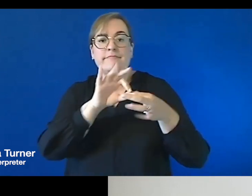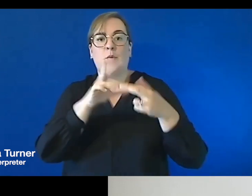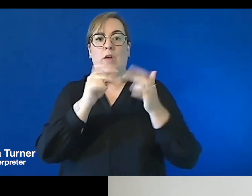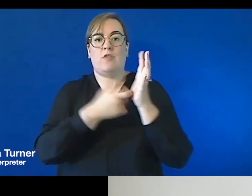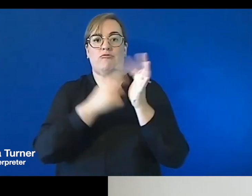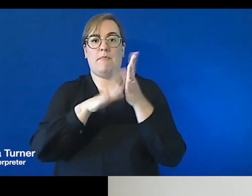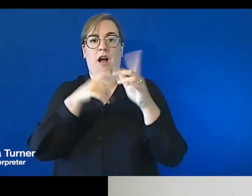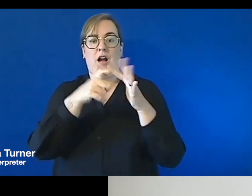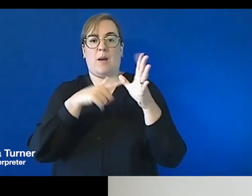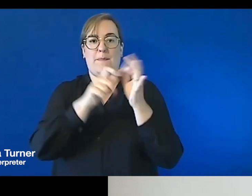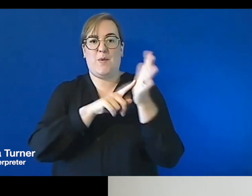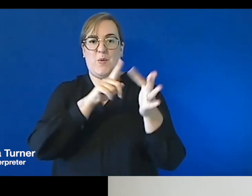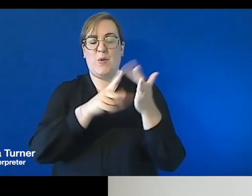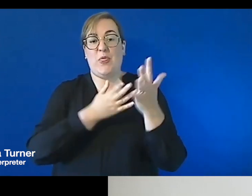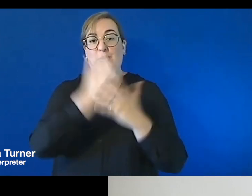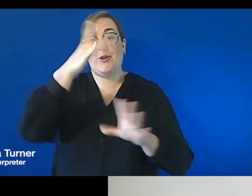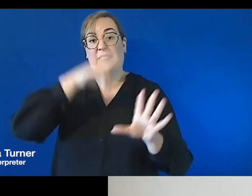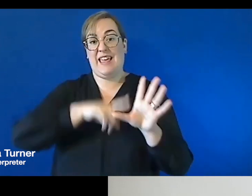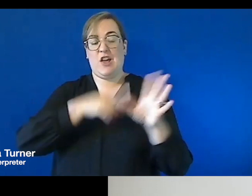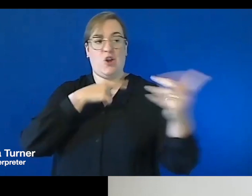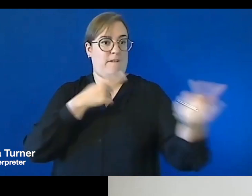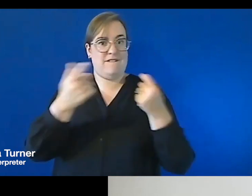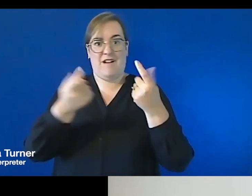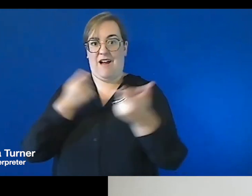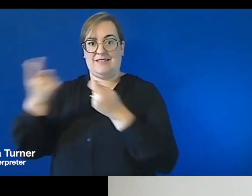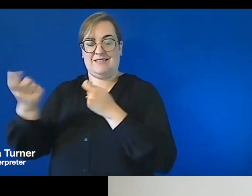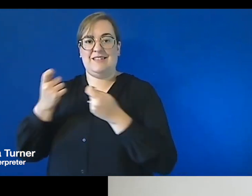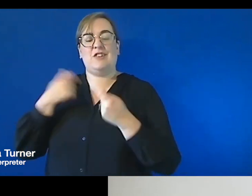they host during the year, you're very invited to also follow them on all the social channels